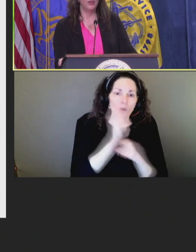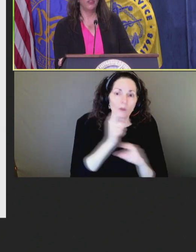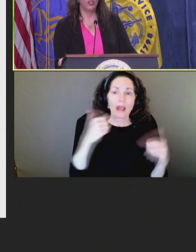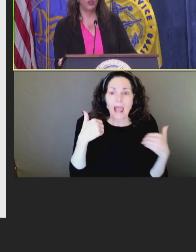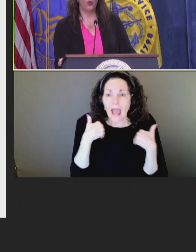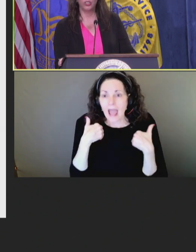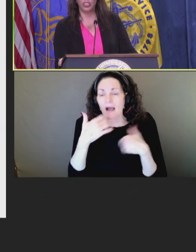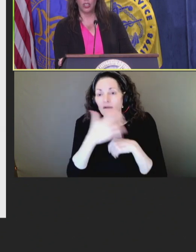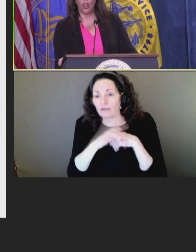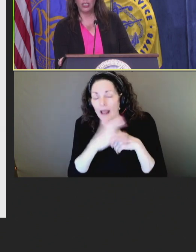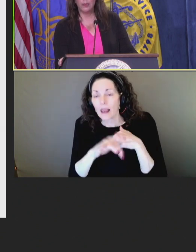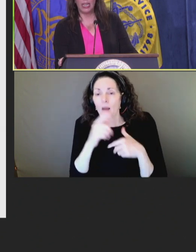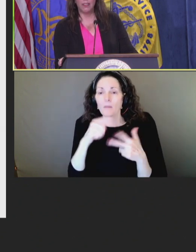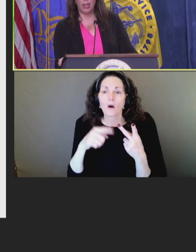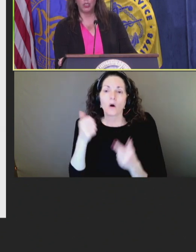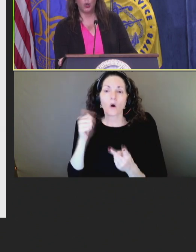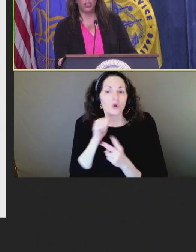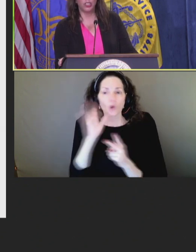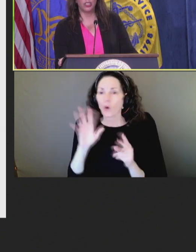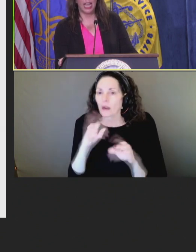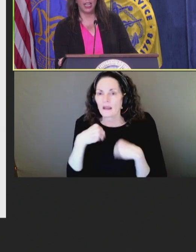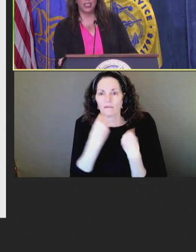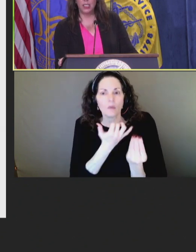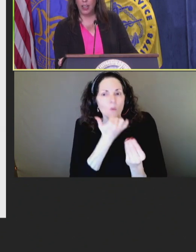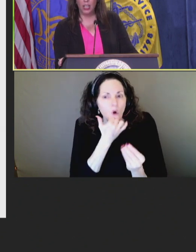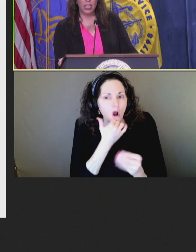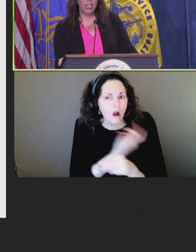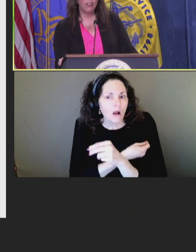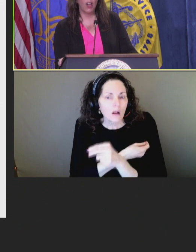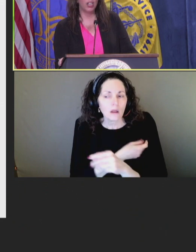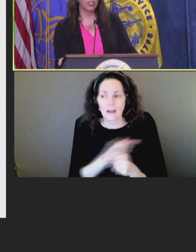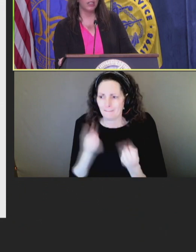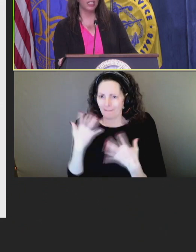For older adults, many of them don't understand the severity of RSV. And so,